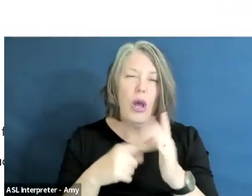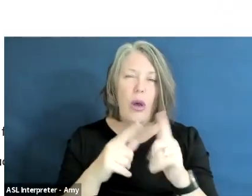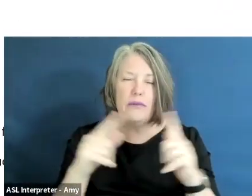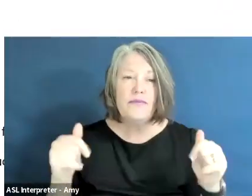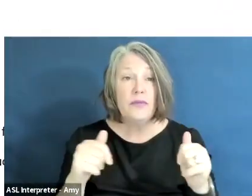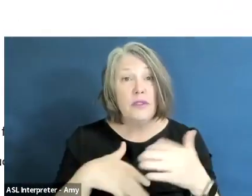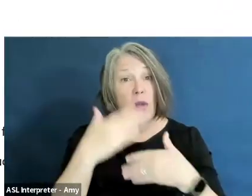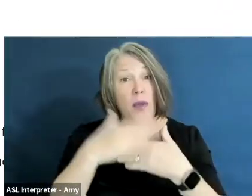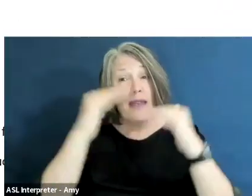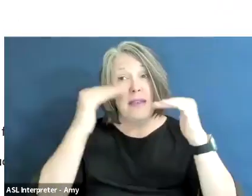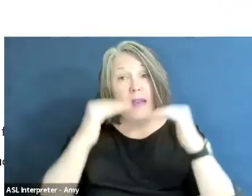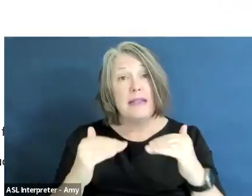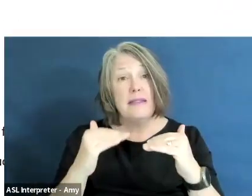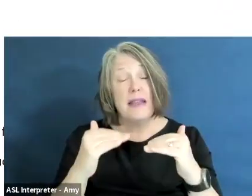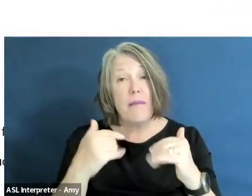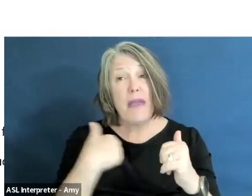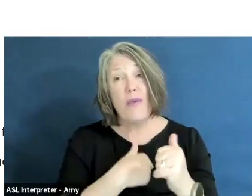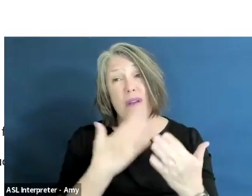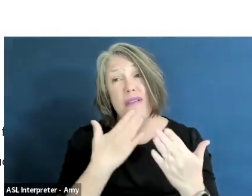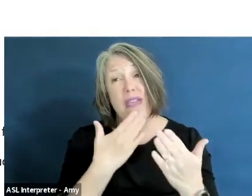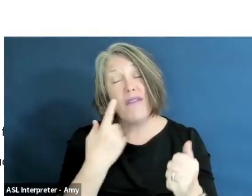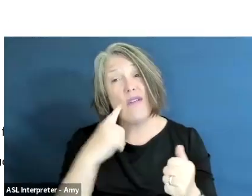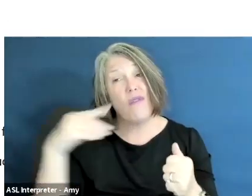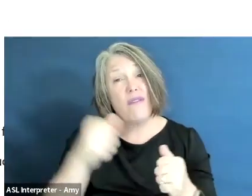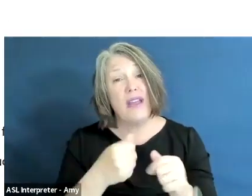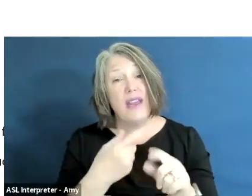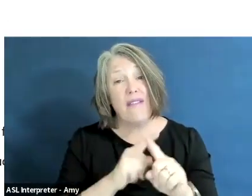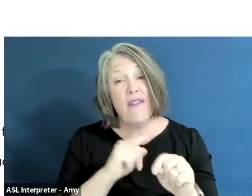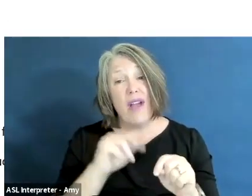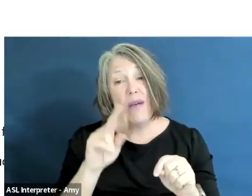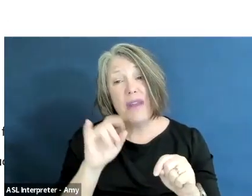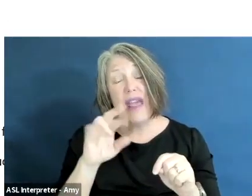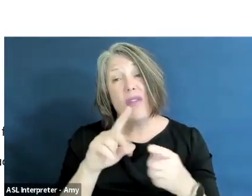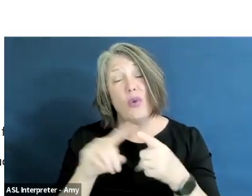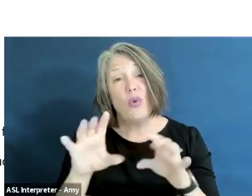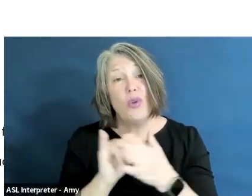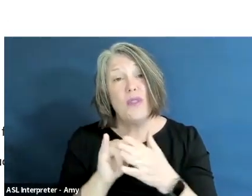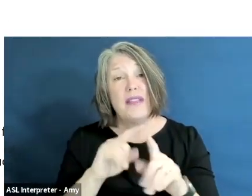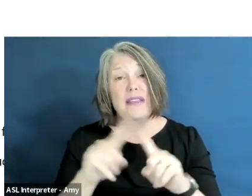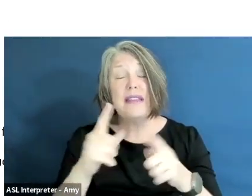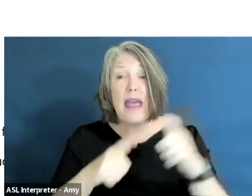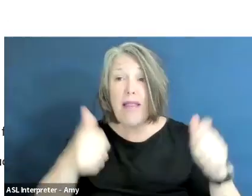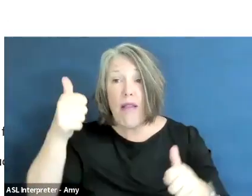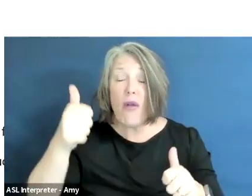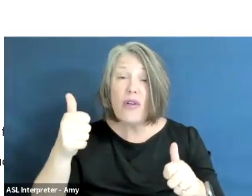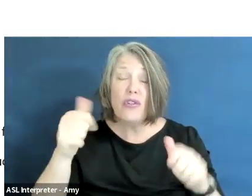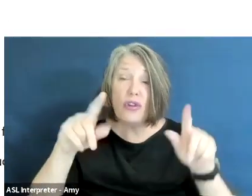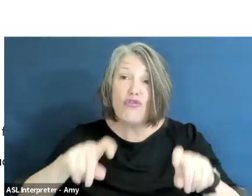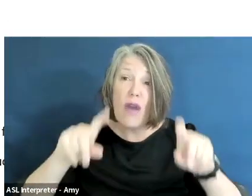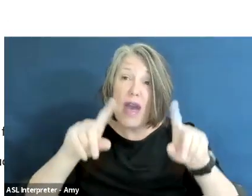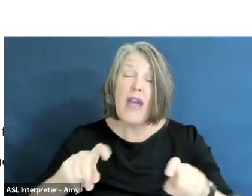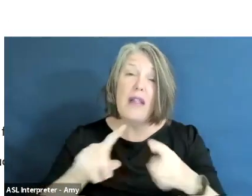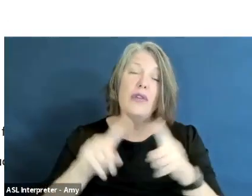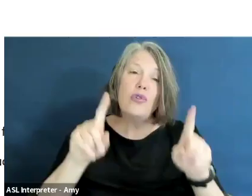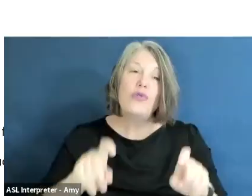the coming years and we're thankful for our funding from NIDILRR to do this is a larger trial to test the efficacy,